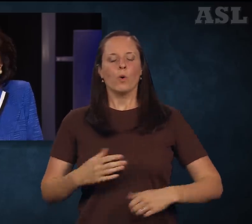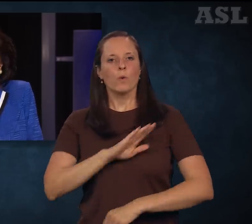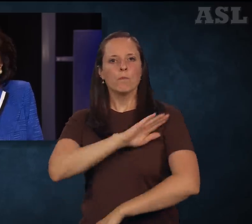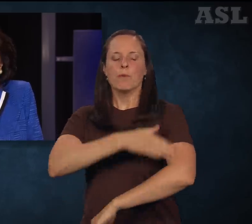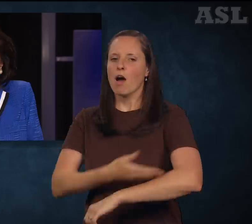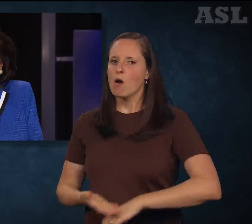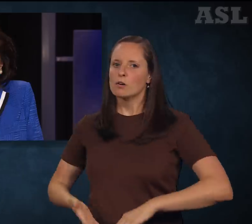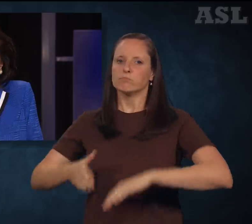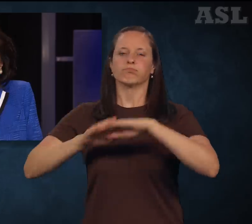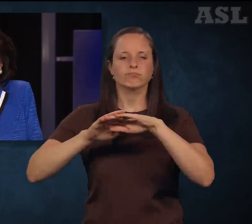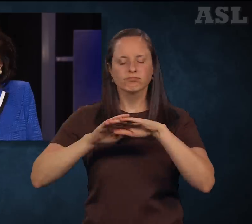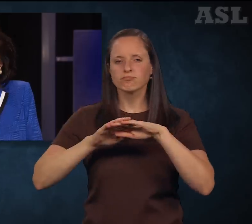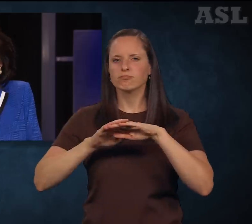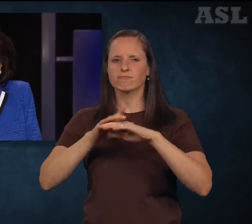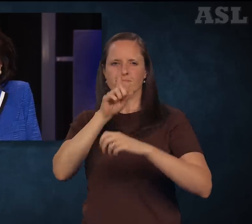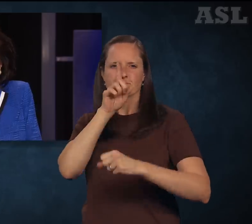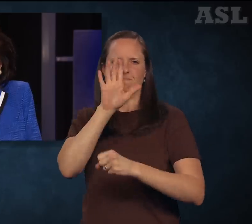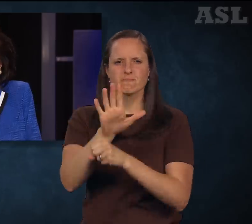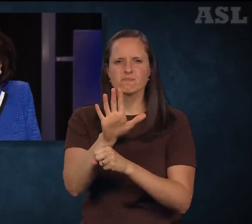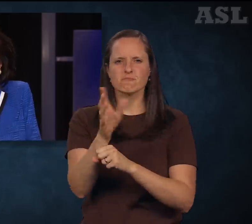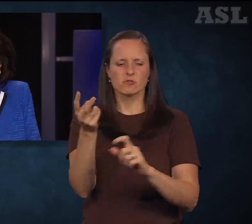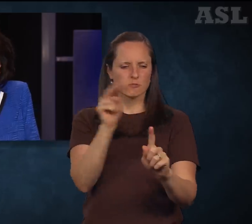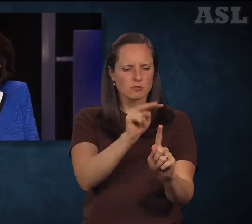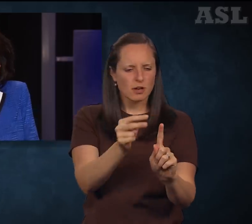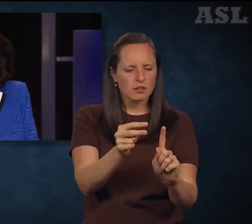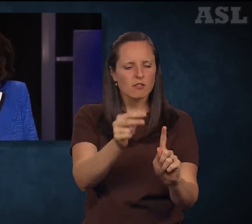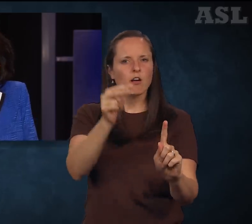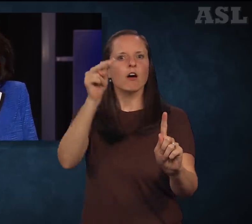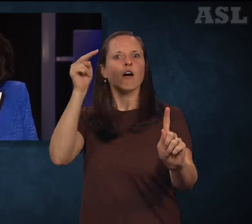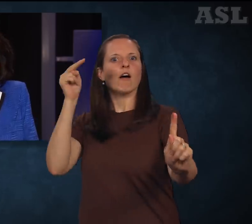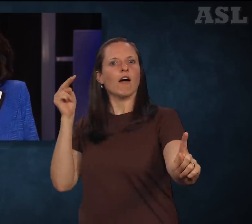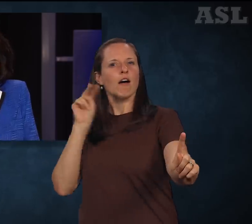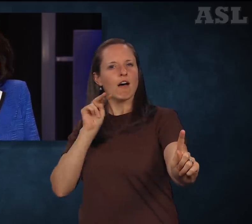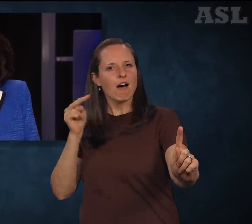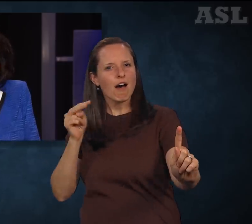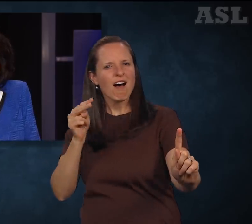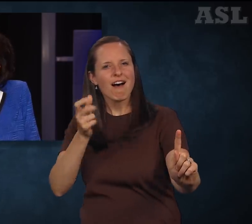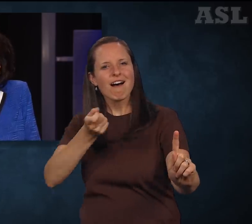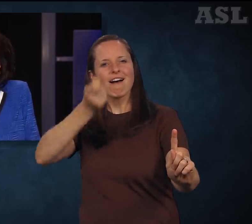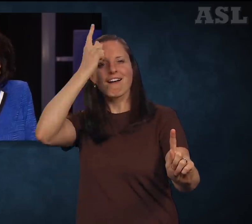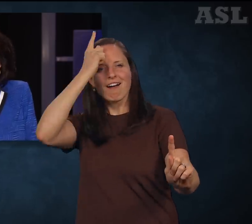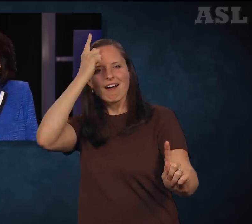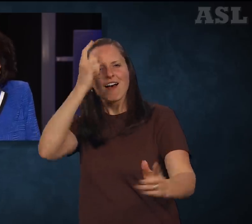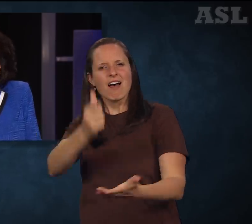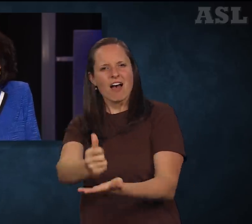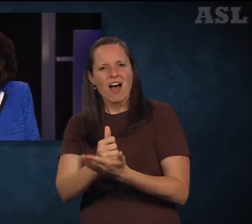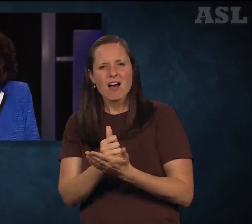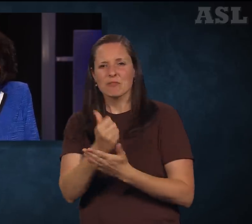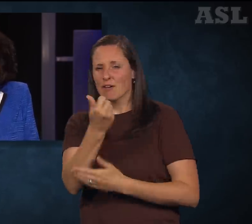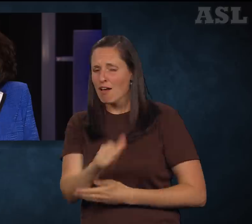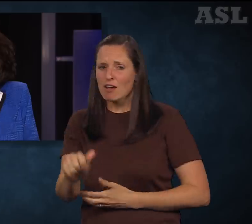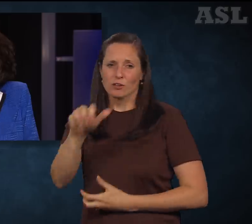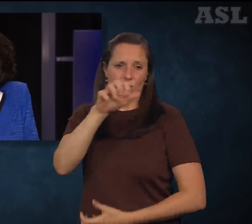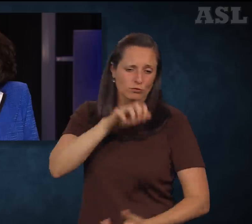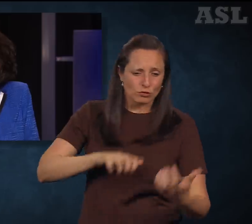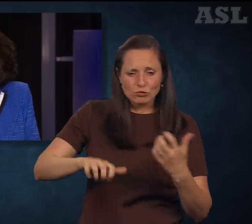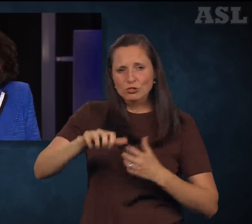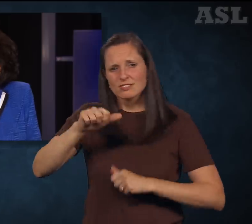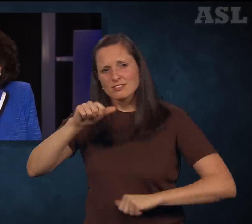WOULD HAVE THE INCREASED POWER, INCREASED COMMITMENT,